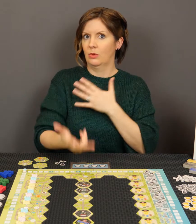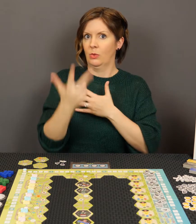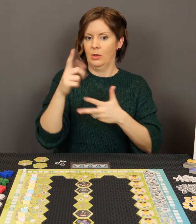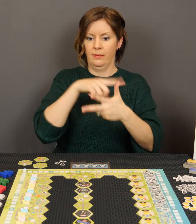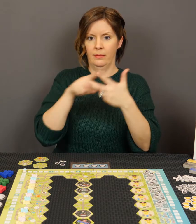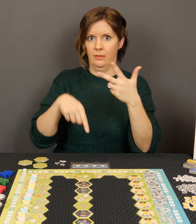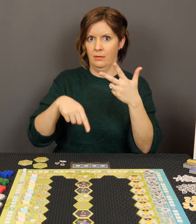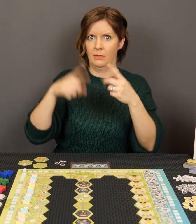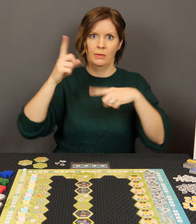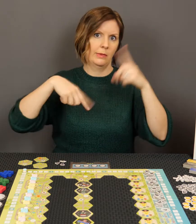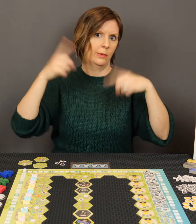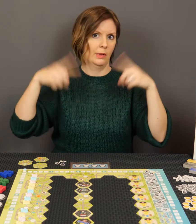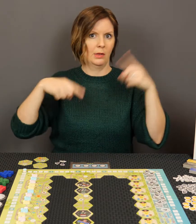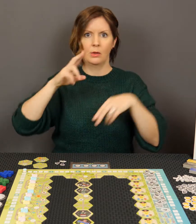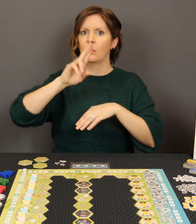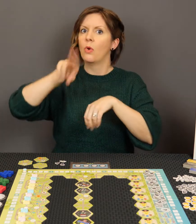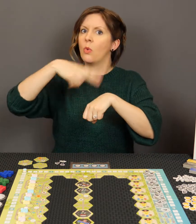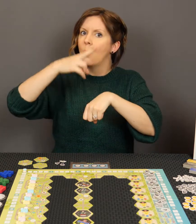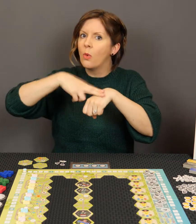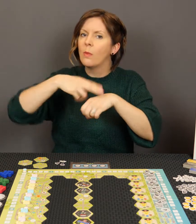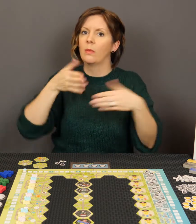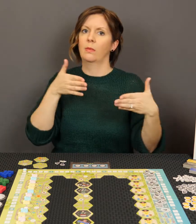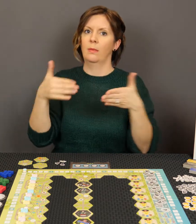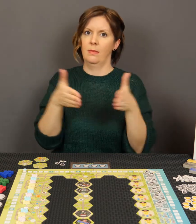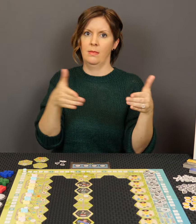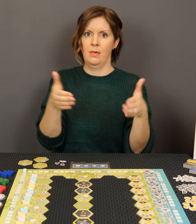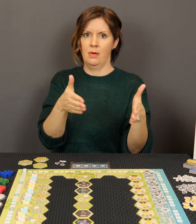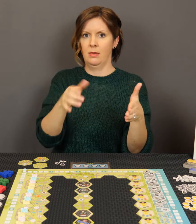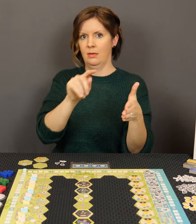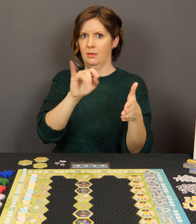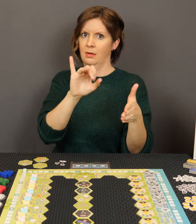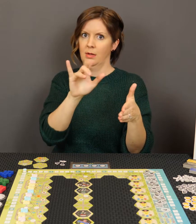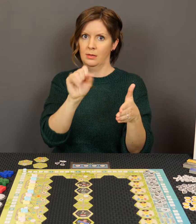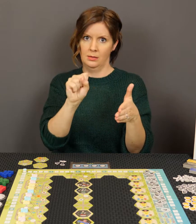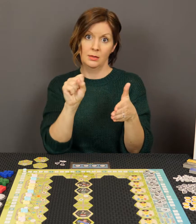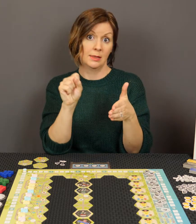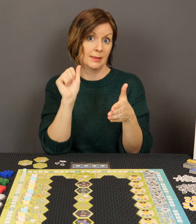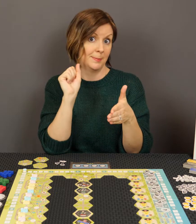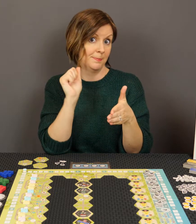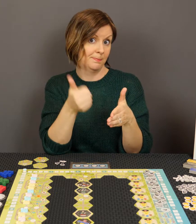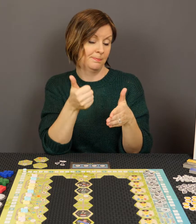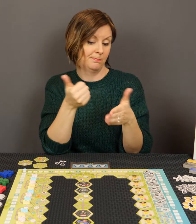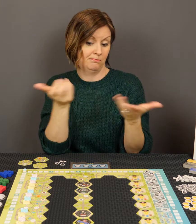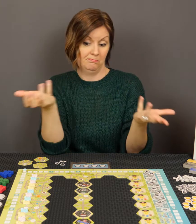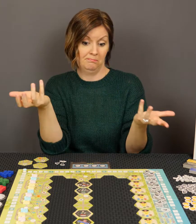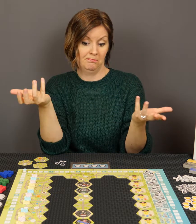You also choose 3 random normal path tiles.